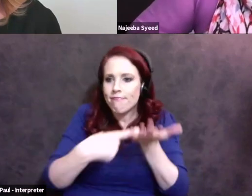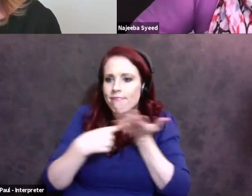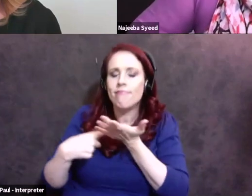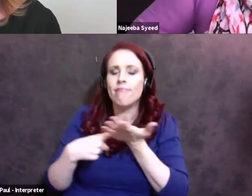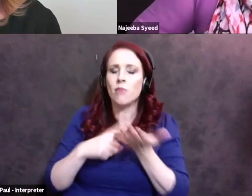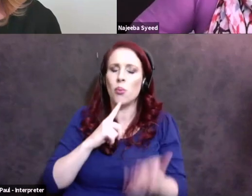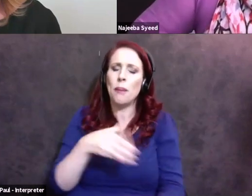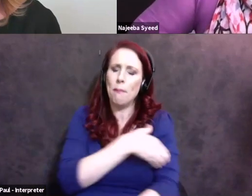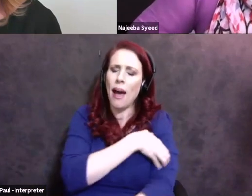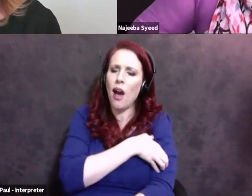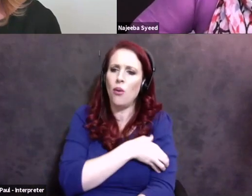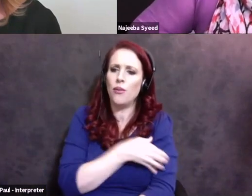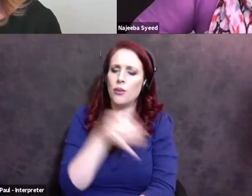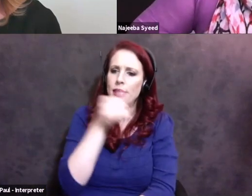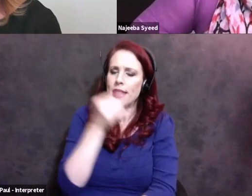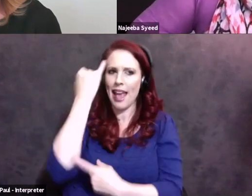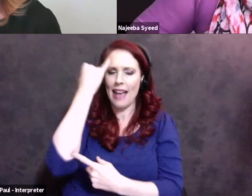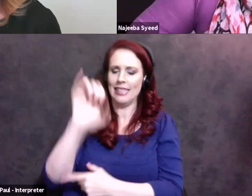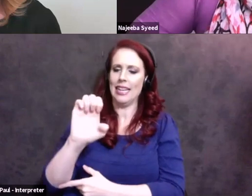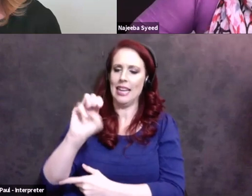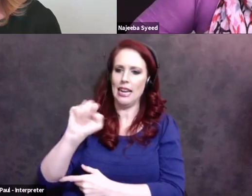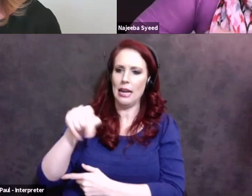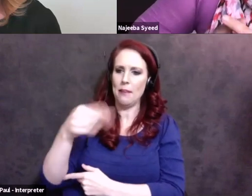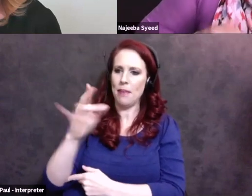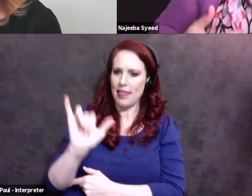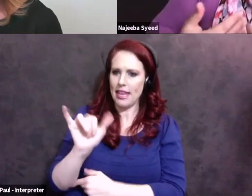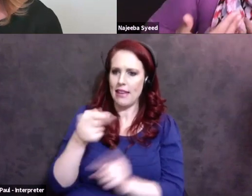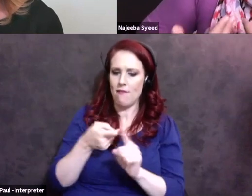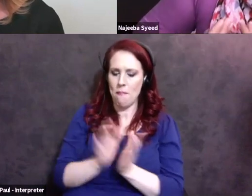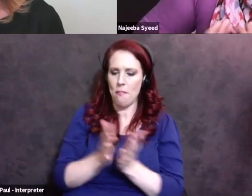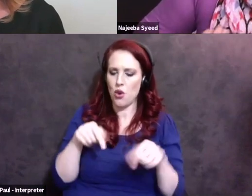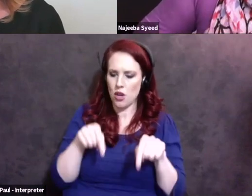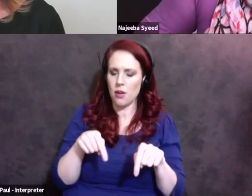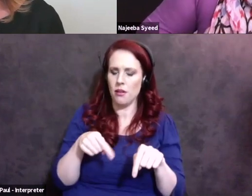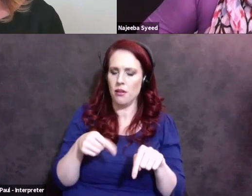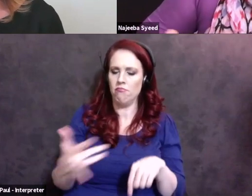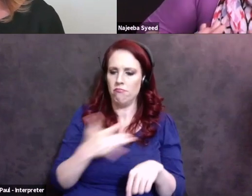about the idea of empathy that came out of the book was that wherever, and however we